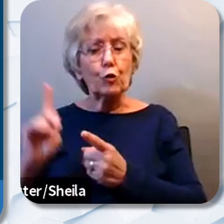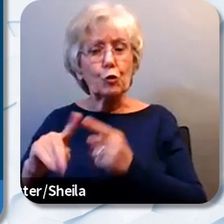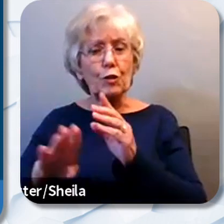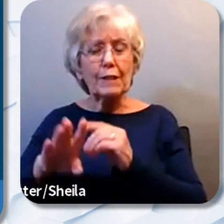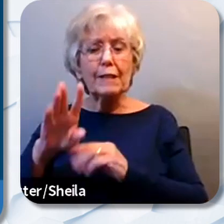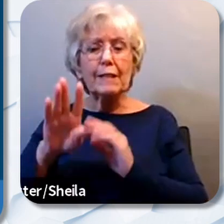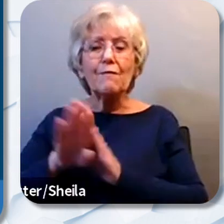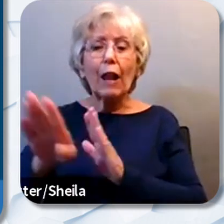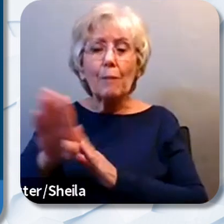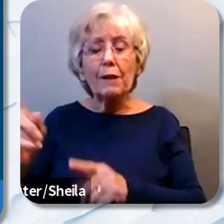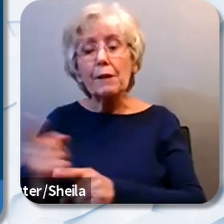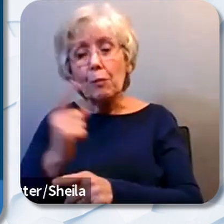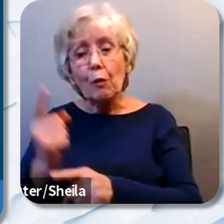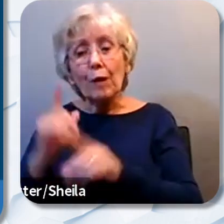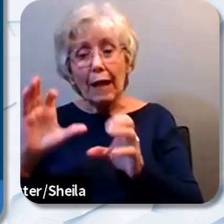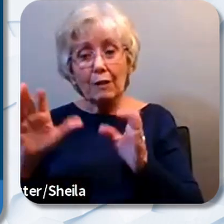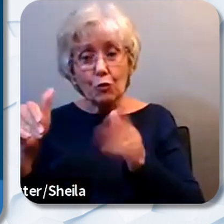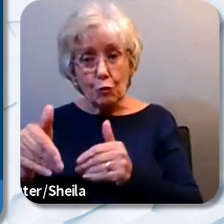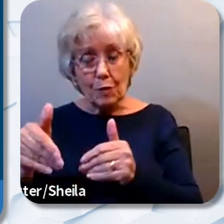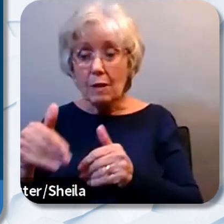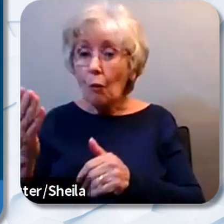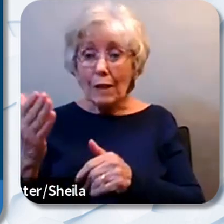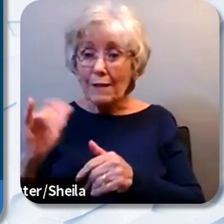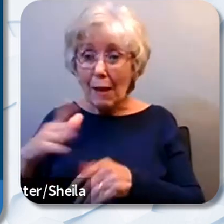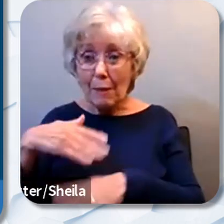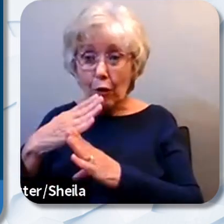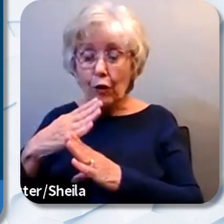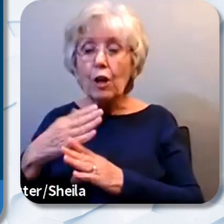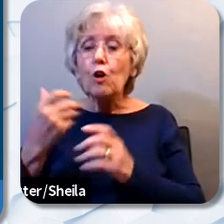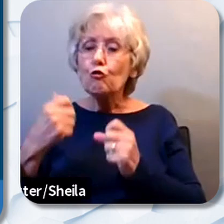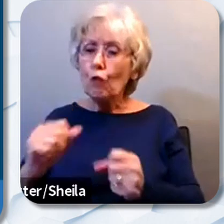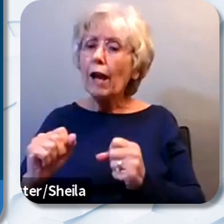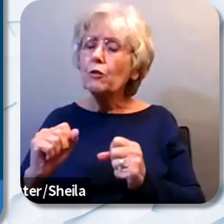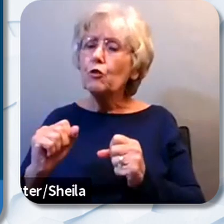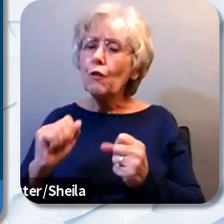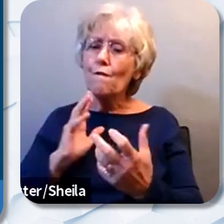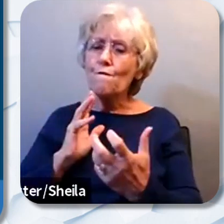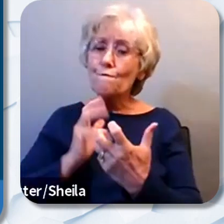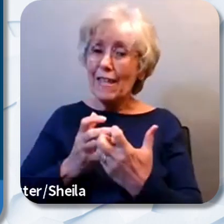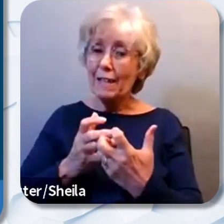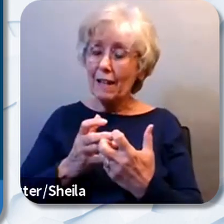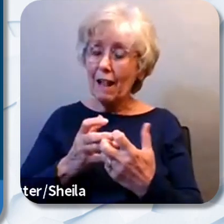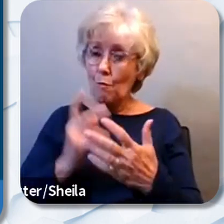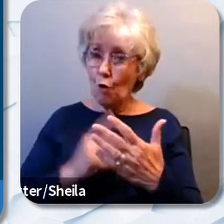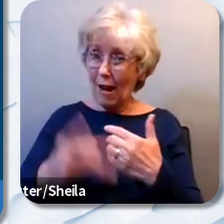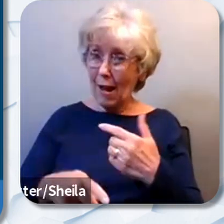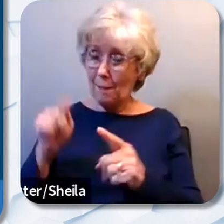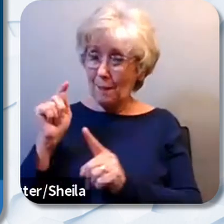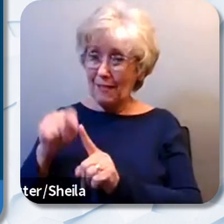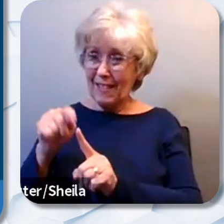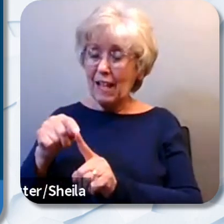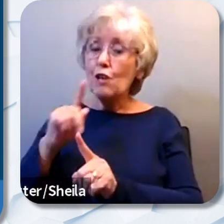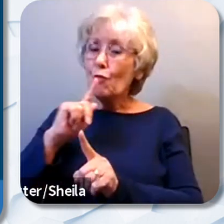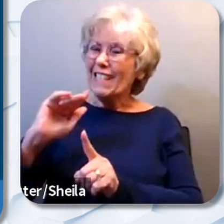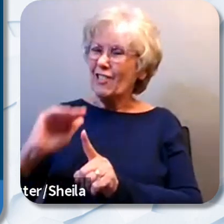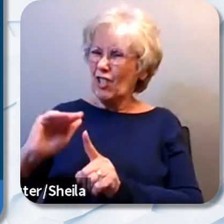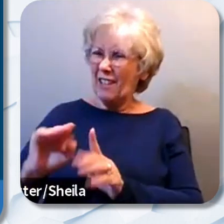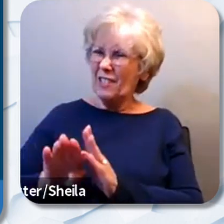appropriate classroom is trying to fit a program mass really child development focus because of the